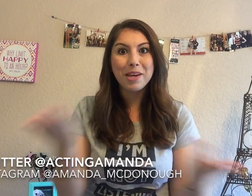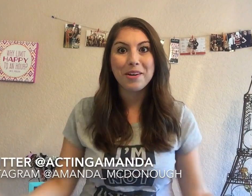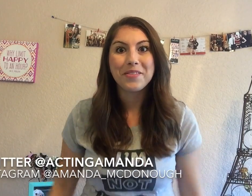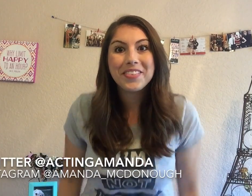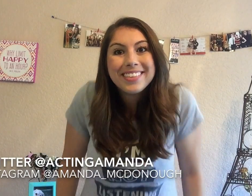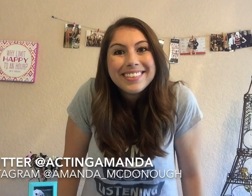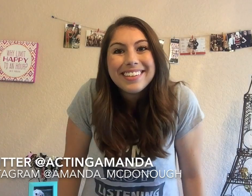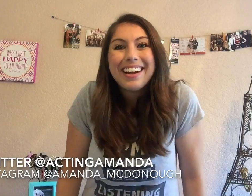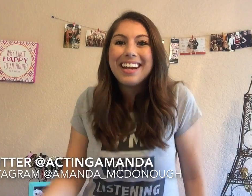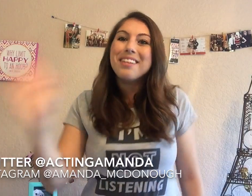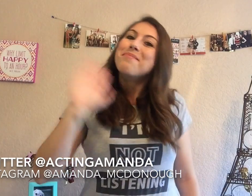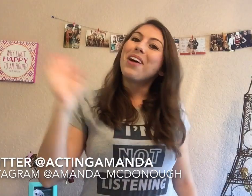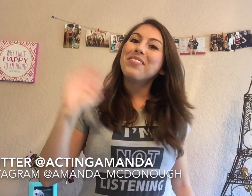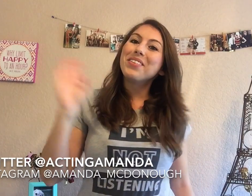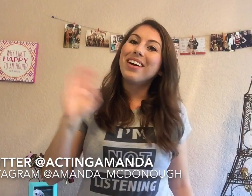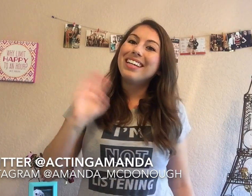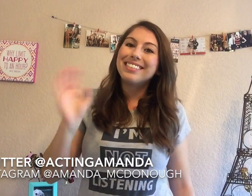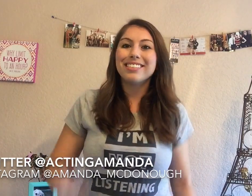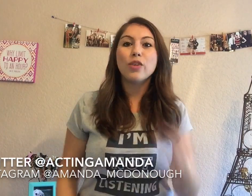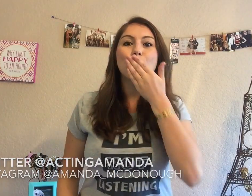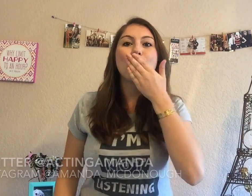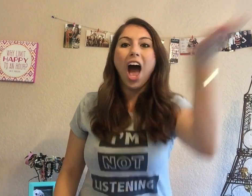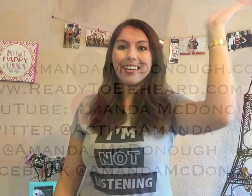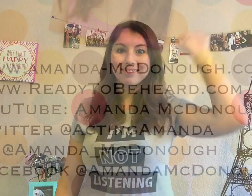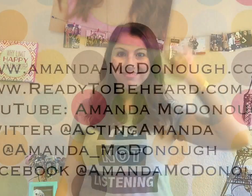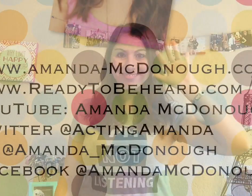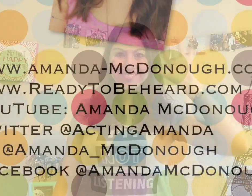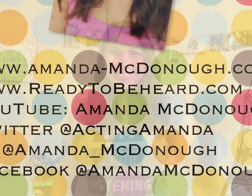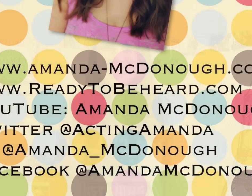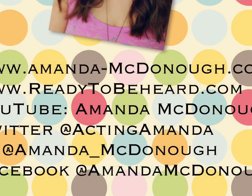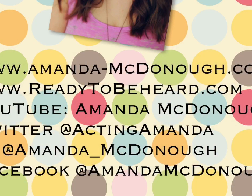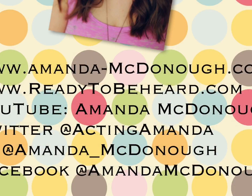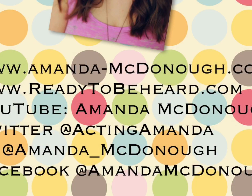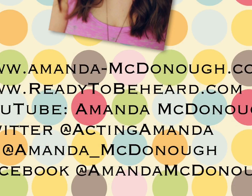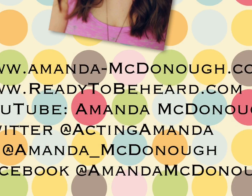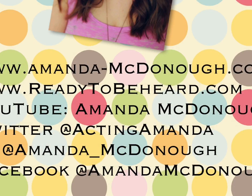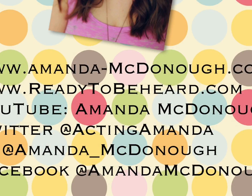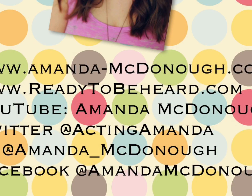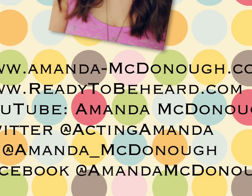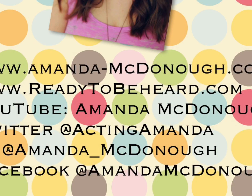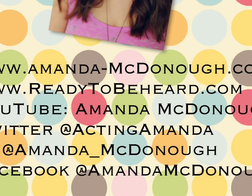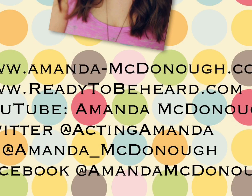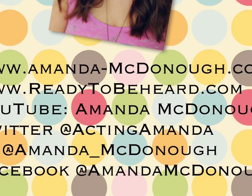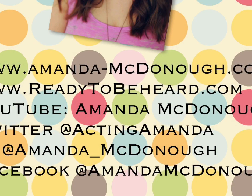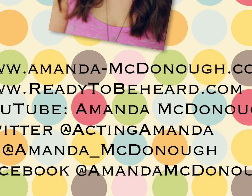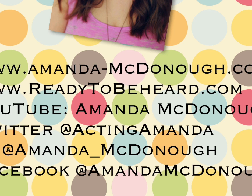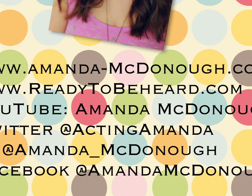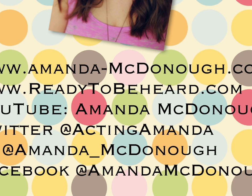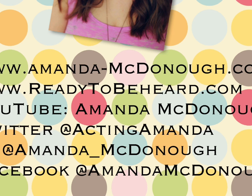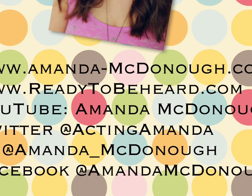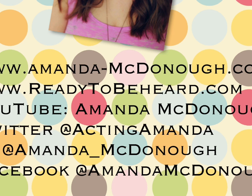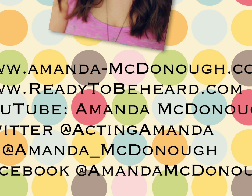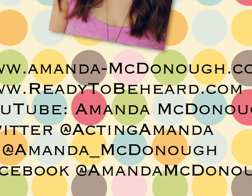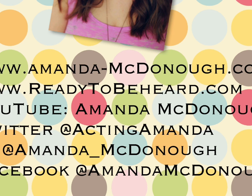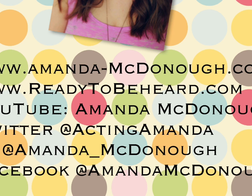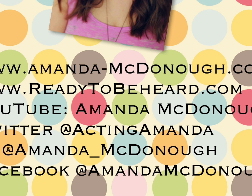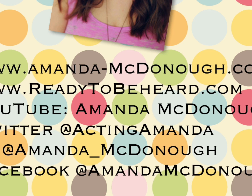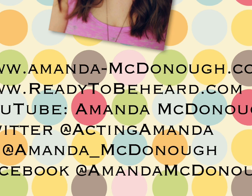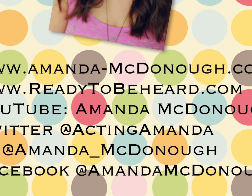you in your life? Alright. Bye everyone!